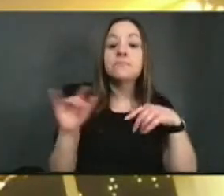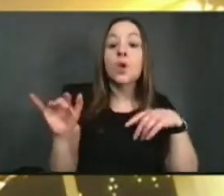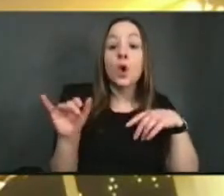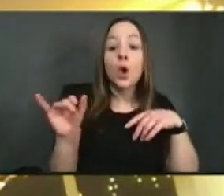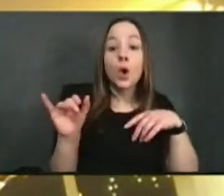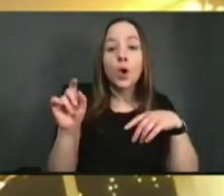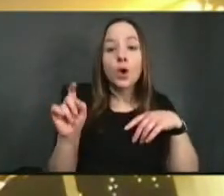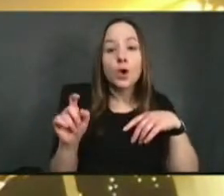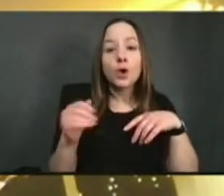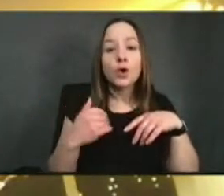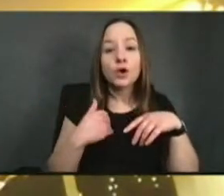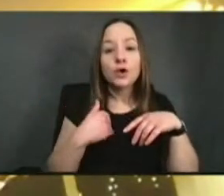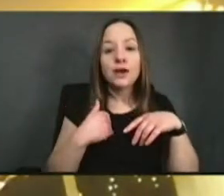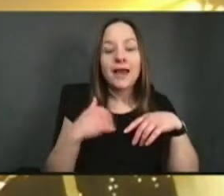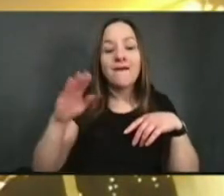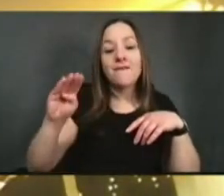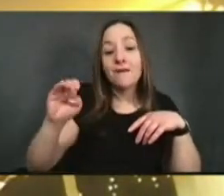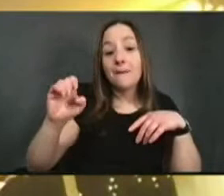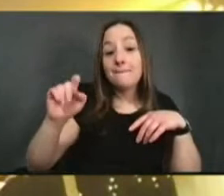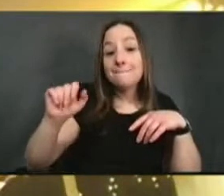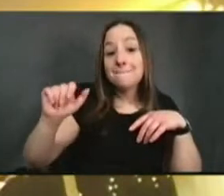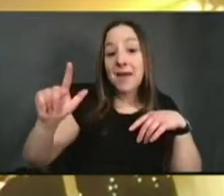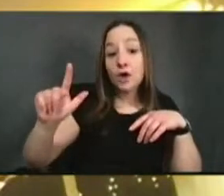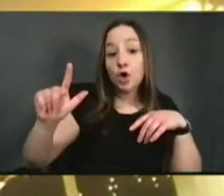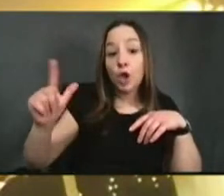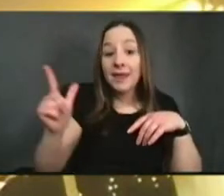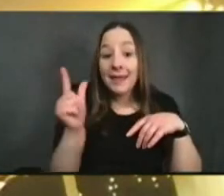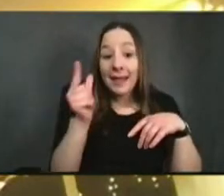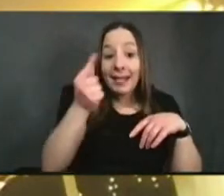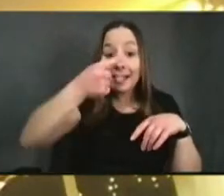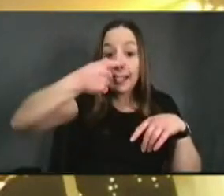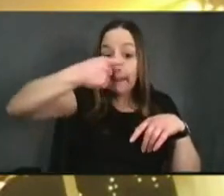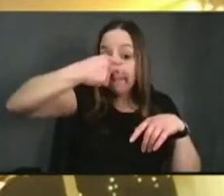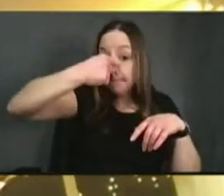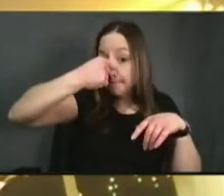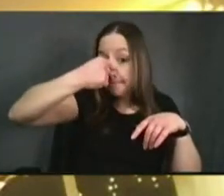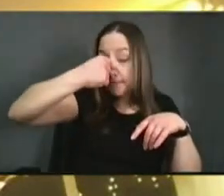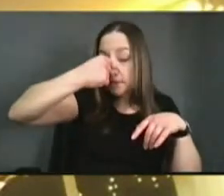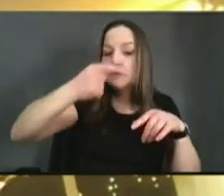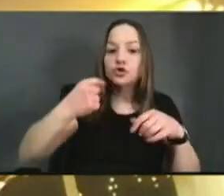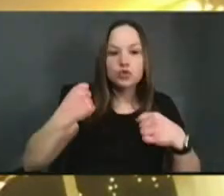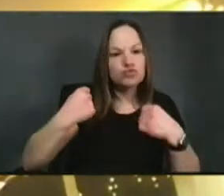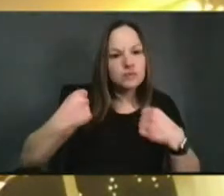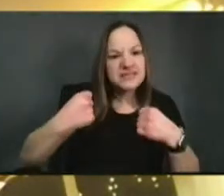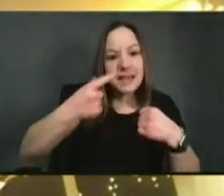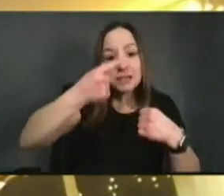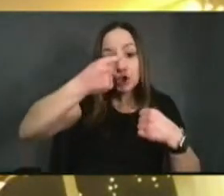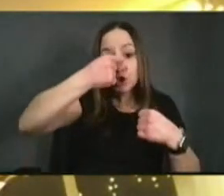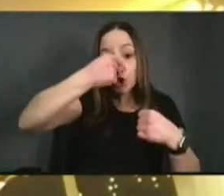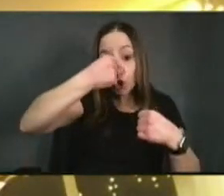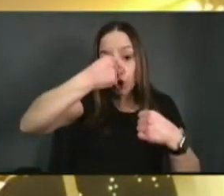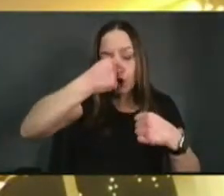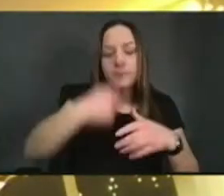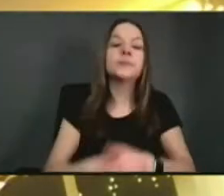They also also should have a middle clipt thtop for the